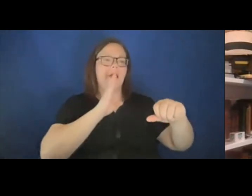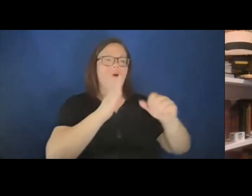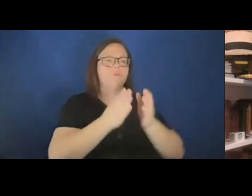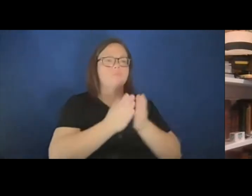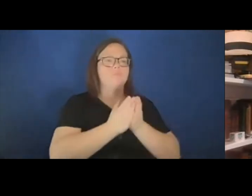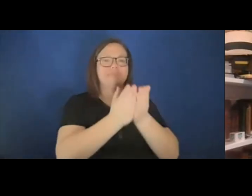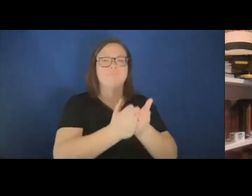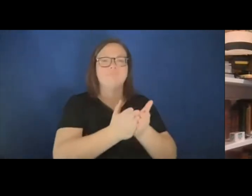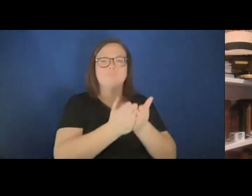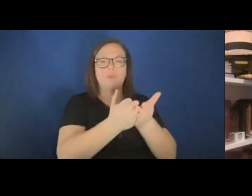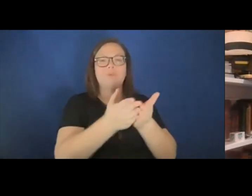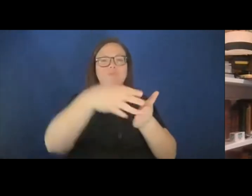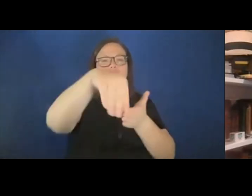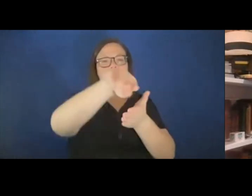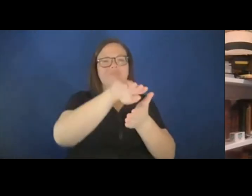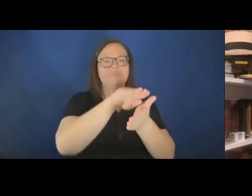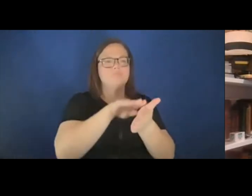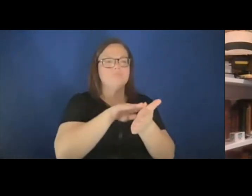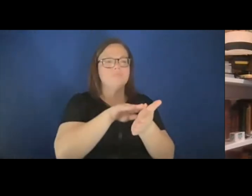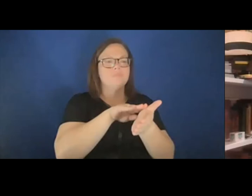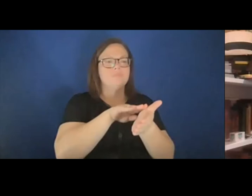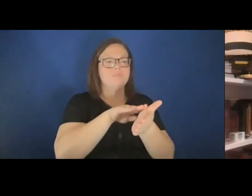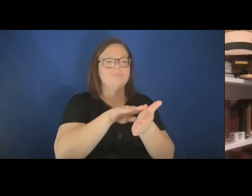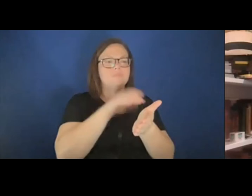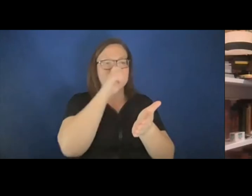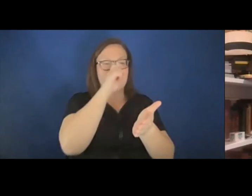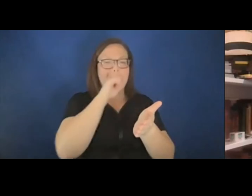red boat. His shed’s butterfly roof